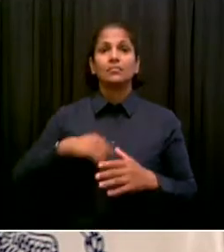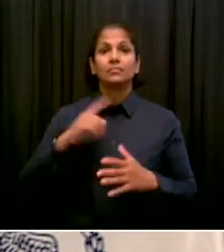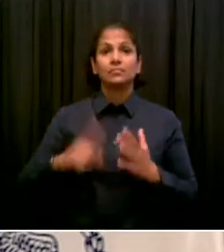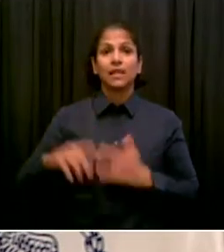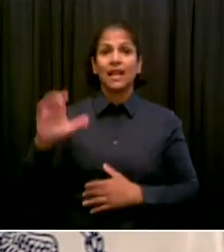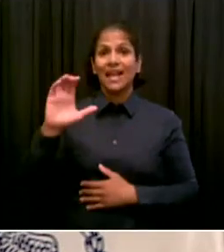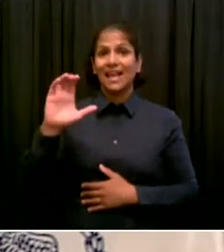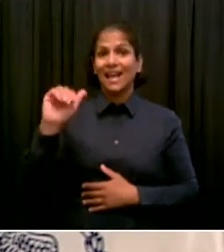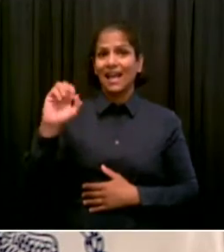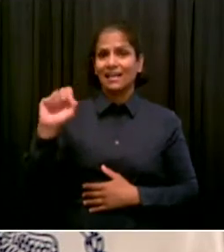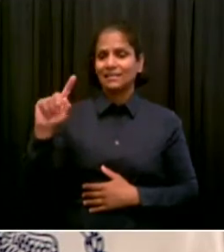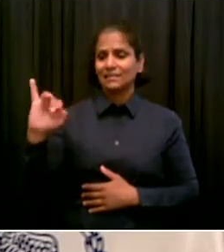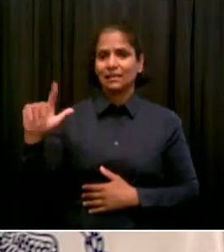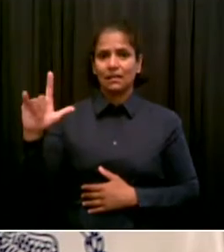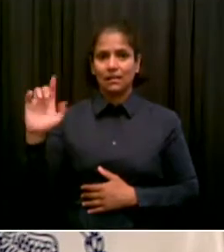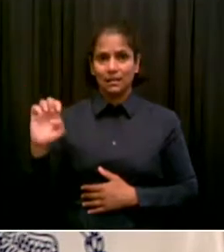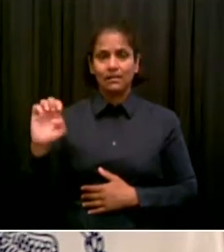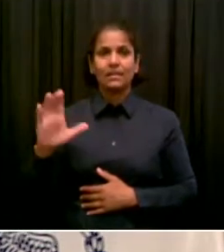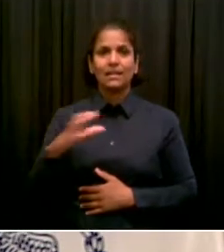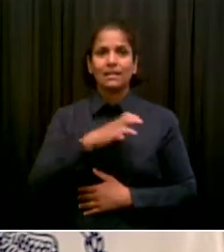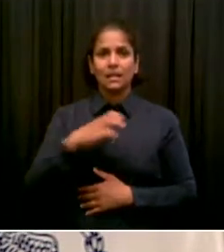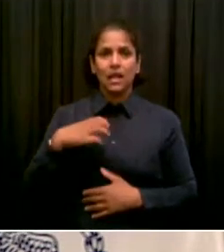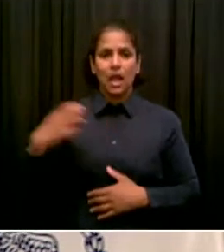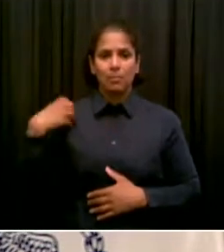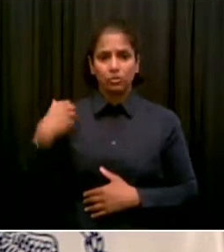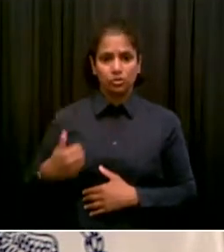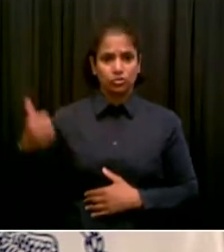MAYORS OFFICE OF CRIMINLA